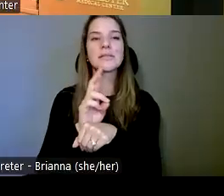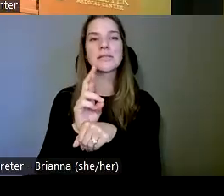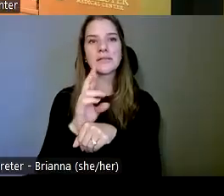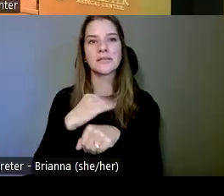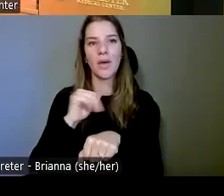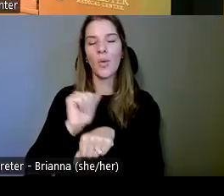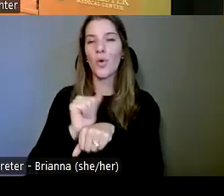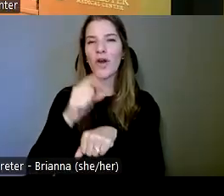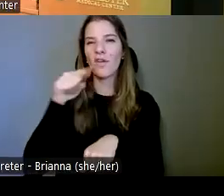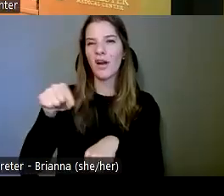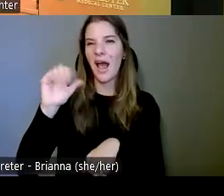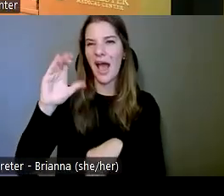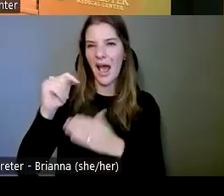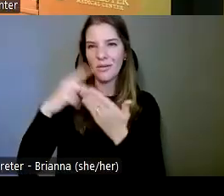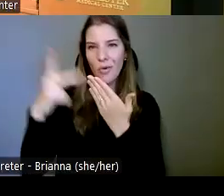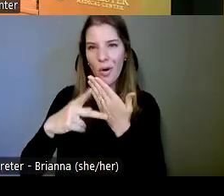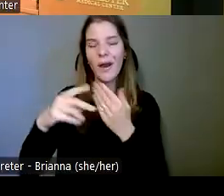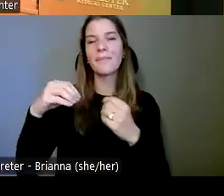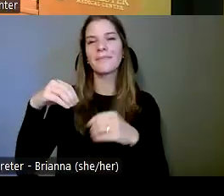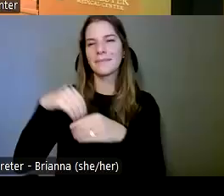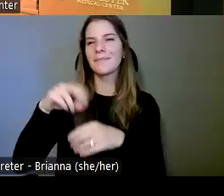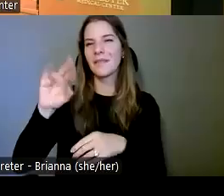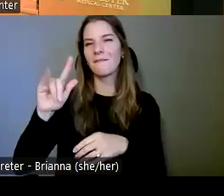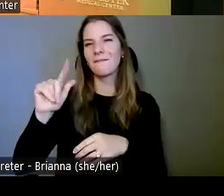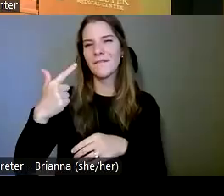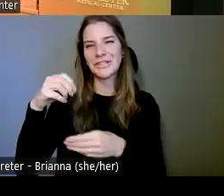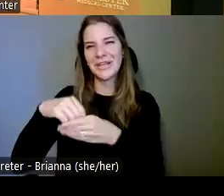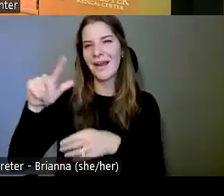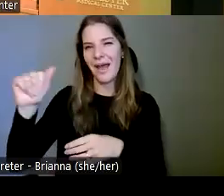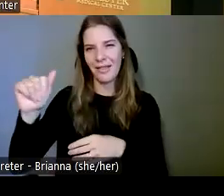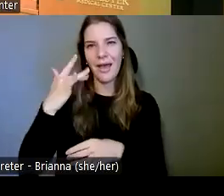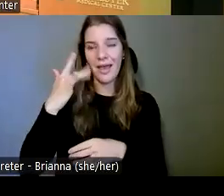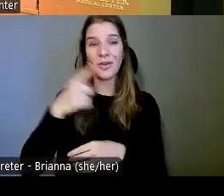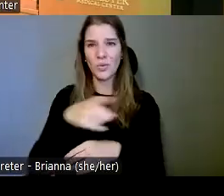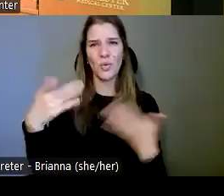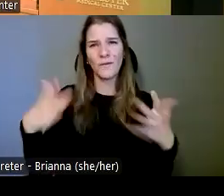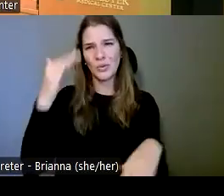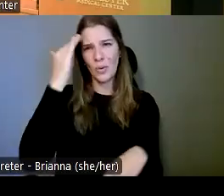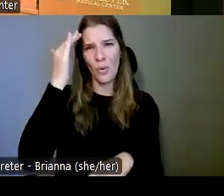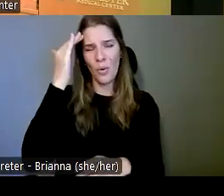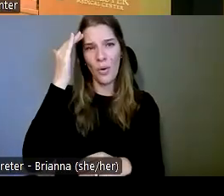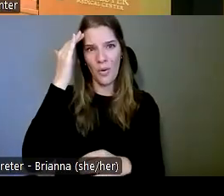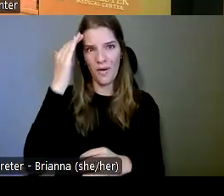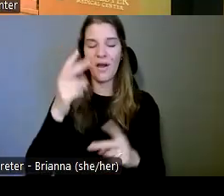program in the village and in LA and you guys all know this is how integrate sort integral housing